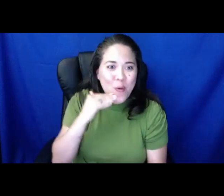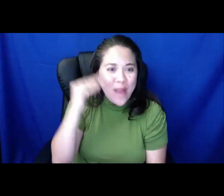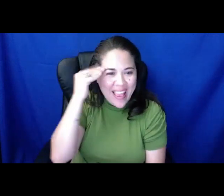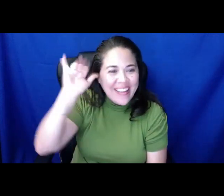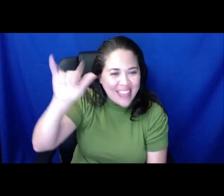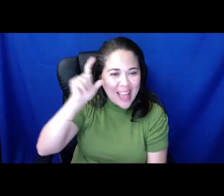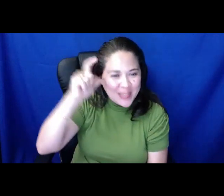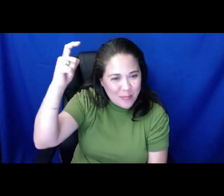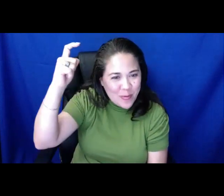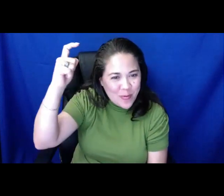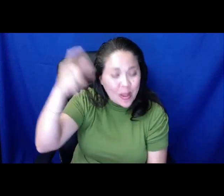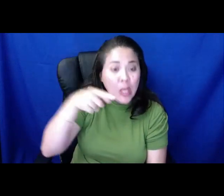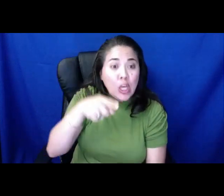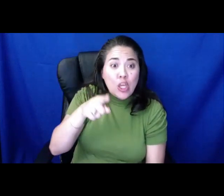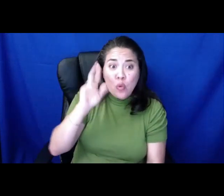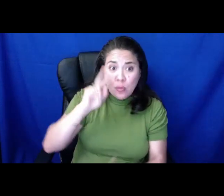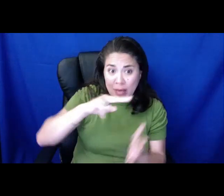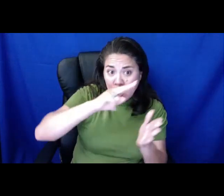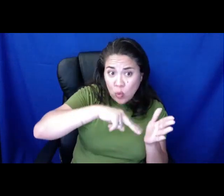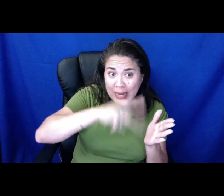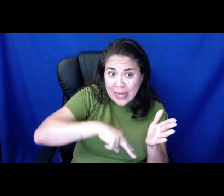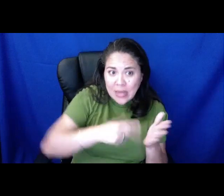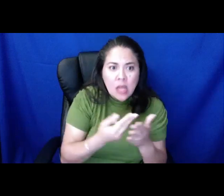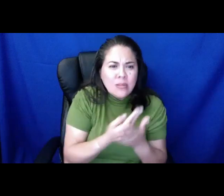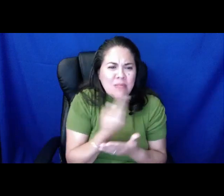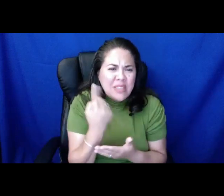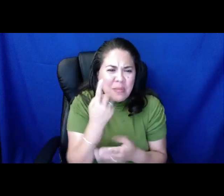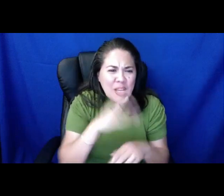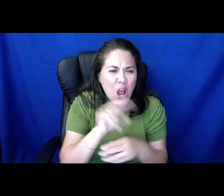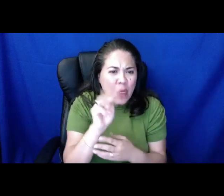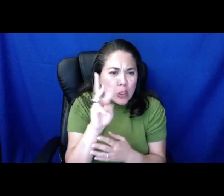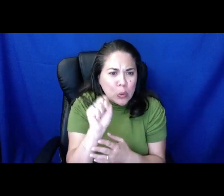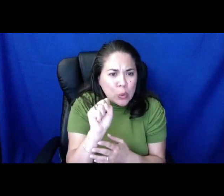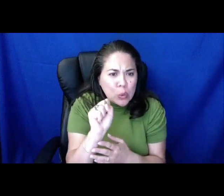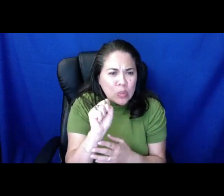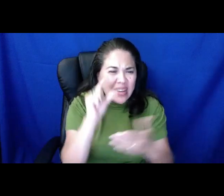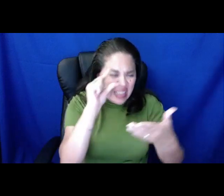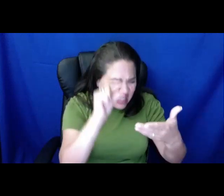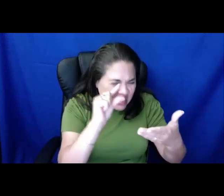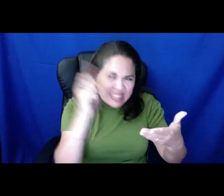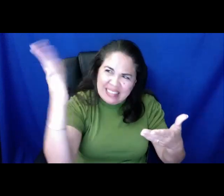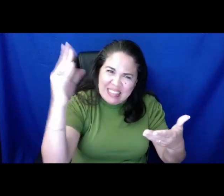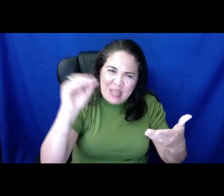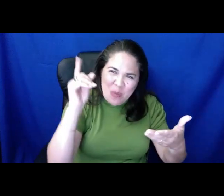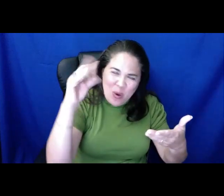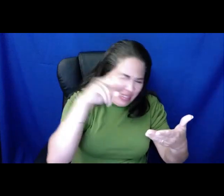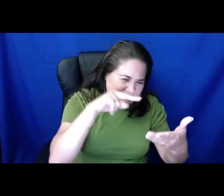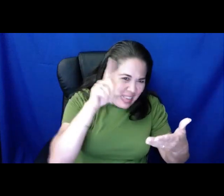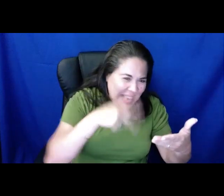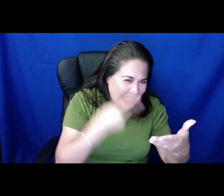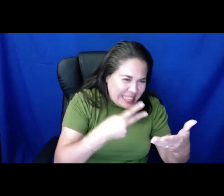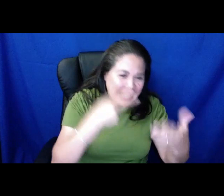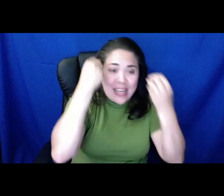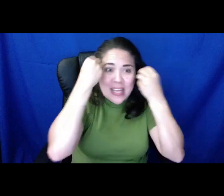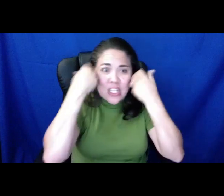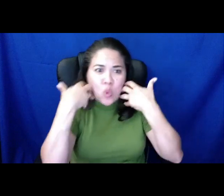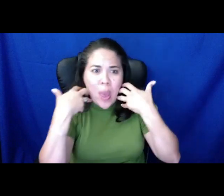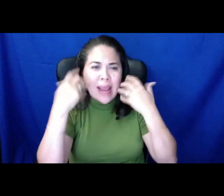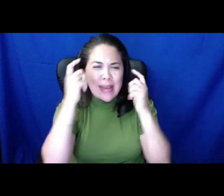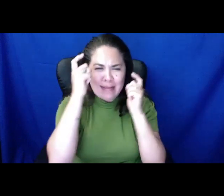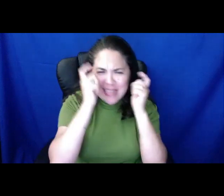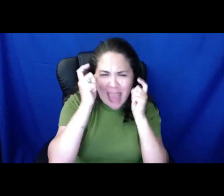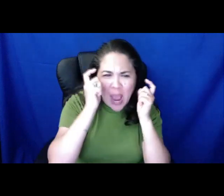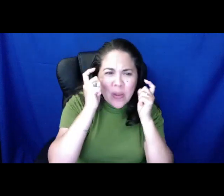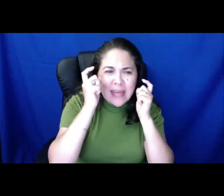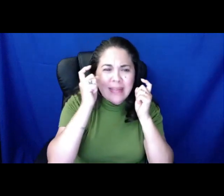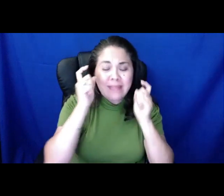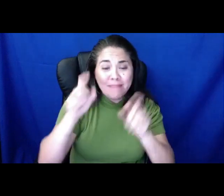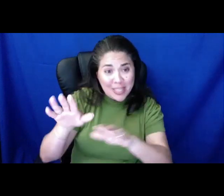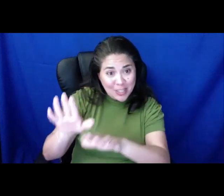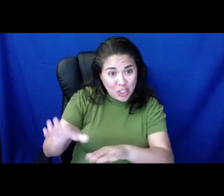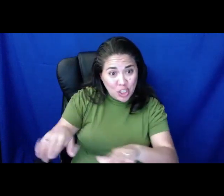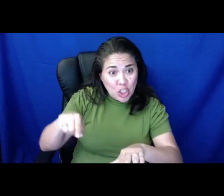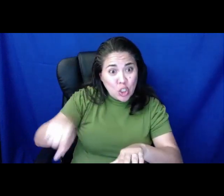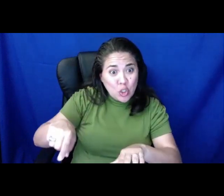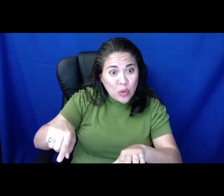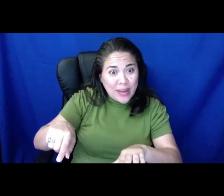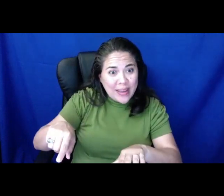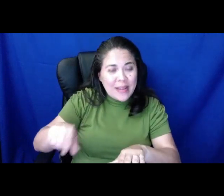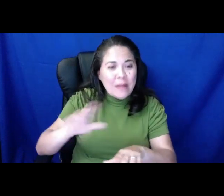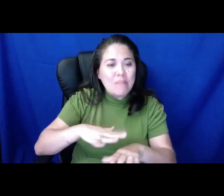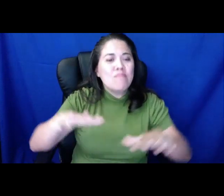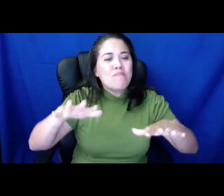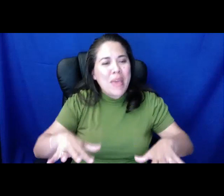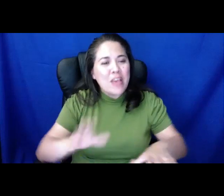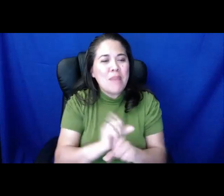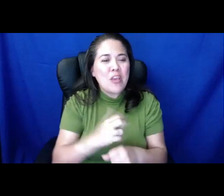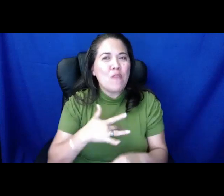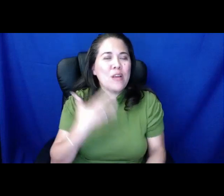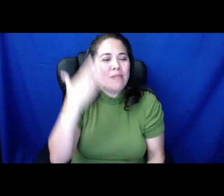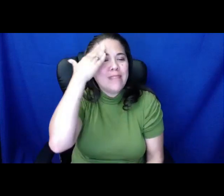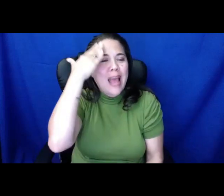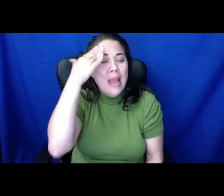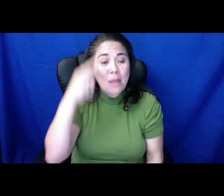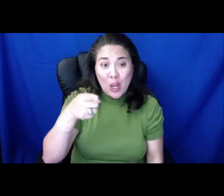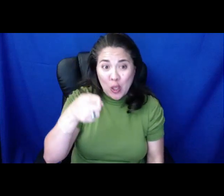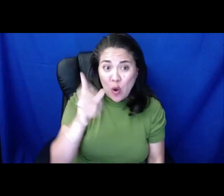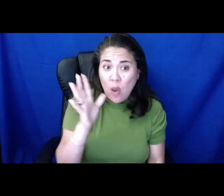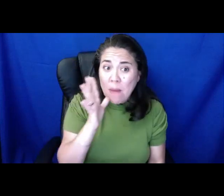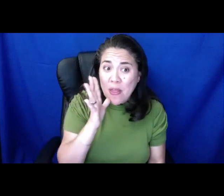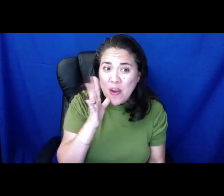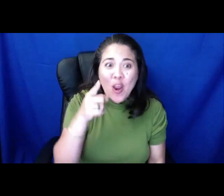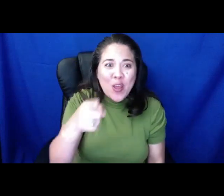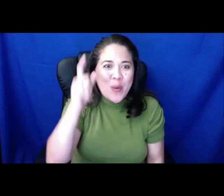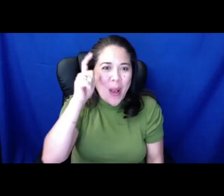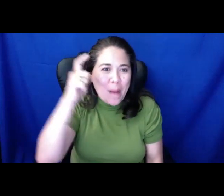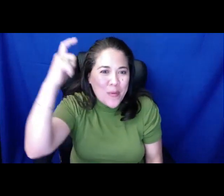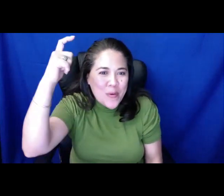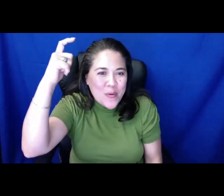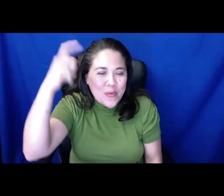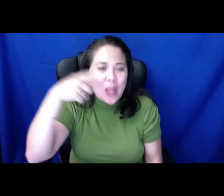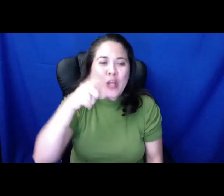Viktoria Valenzuela: he'll be reaching you'll be reading a news item squinting for the sunlight, in the end sweating and scowling the children plant you in time you mother you move, you are missing forever.